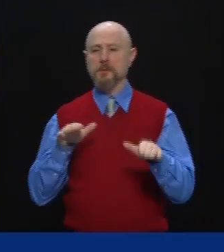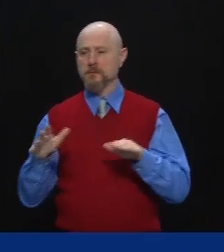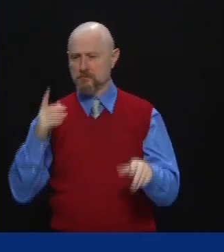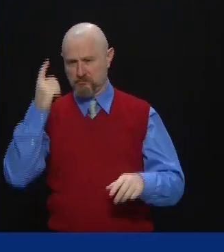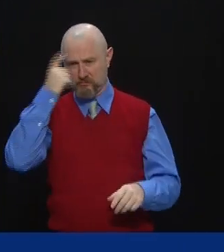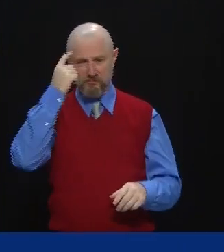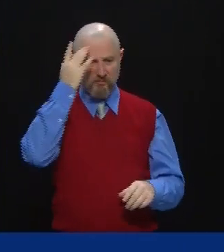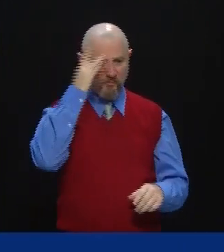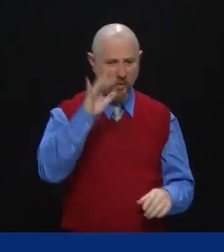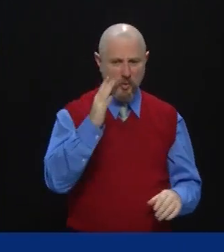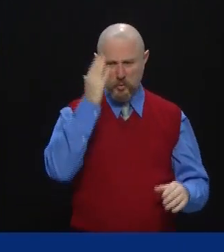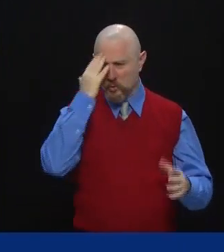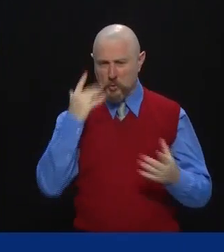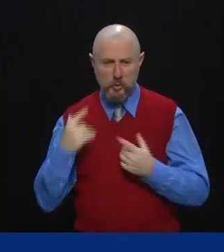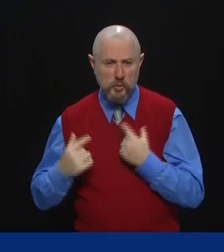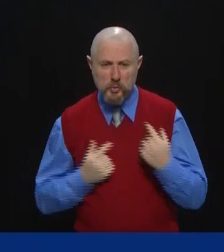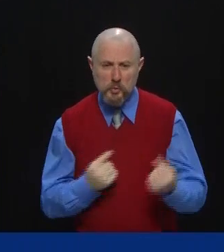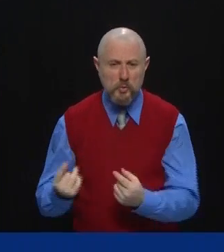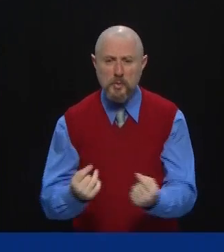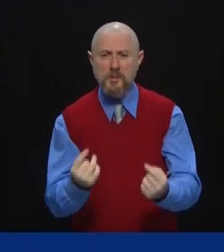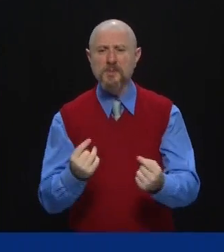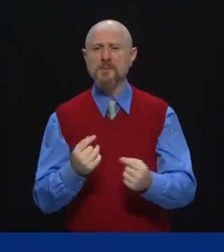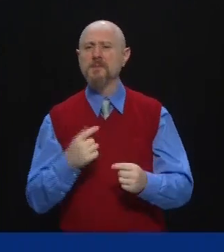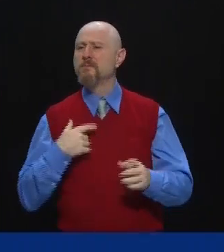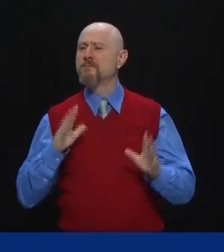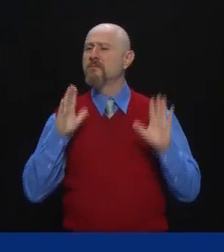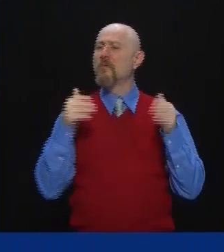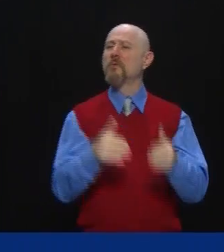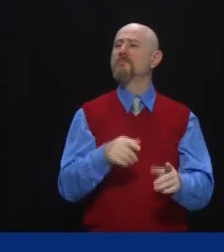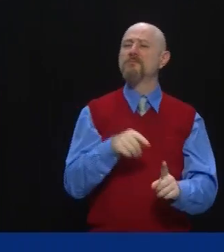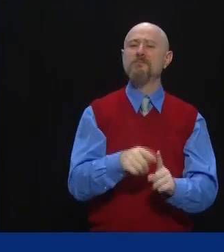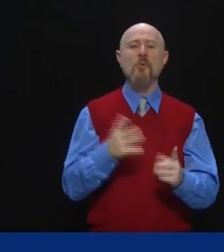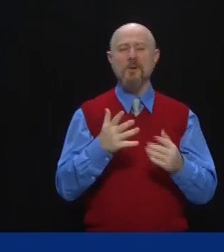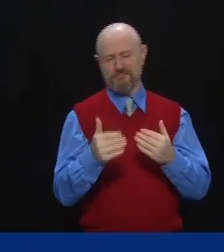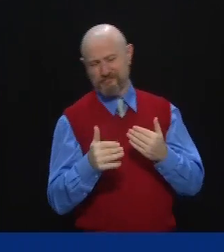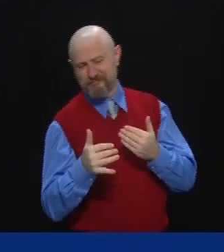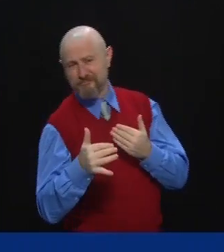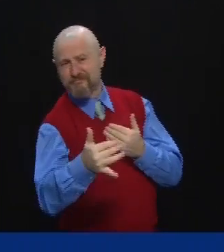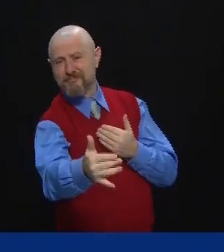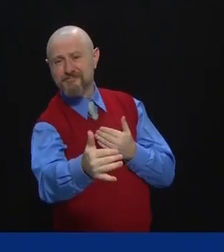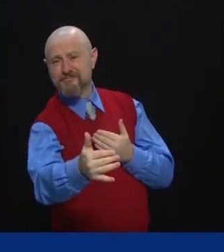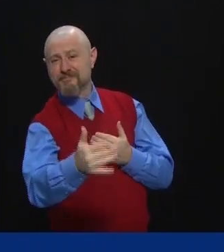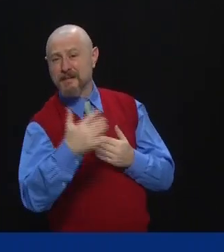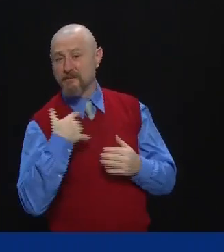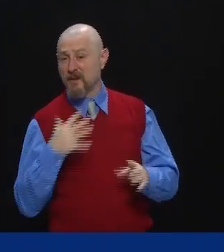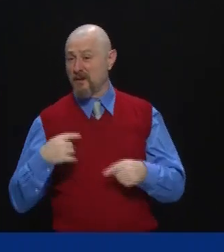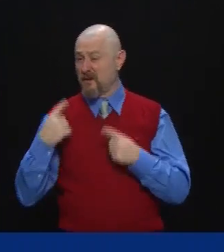WE KNOW THIS, AND ASKING PEOPLE TO DO IT SMARTLY, THEY KNOW ALL PRECAUTIONS THEY NEED TO TAKE,